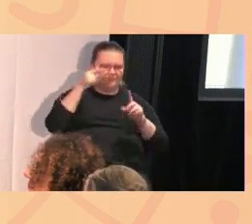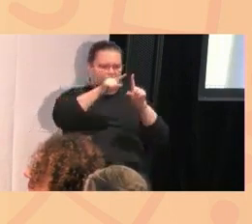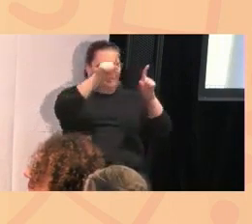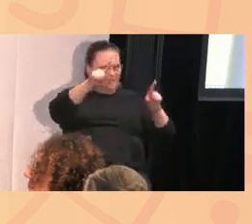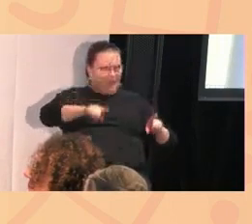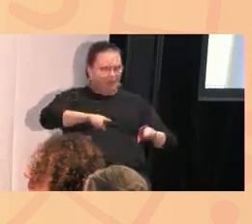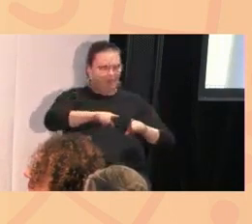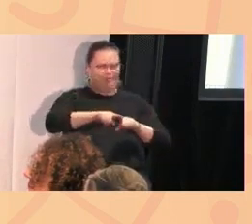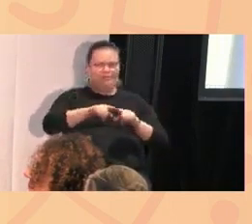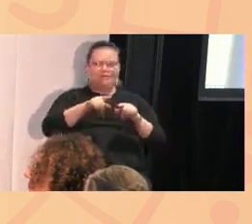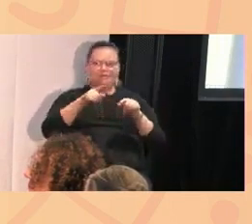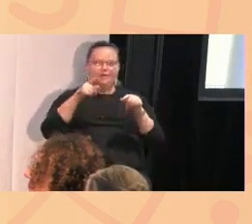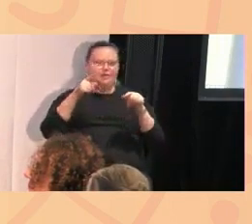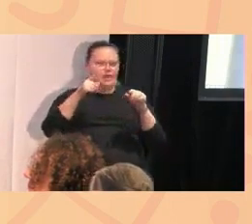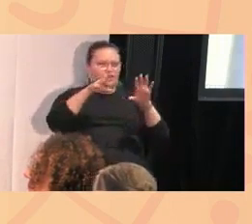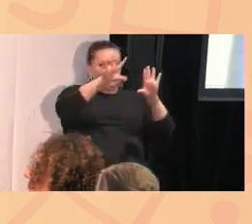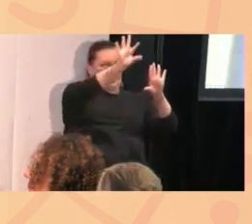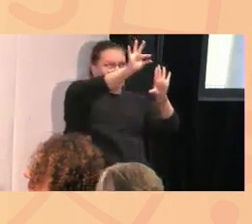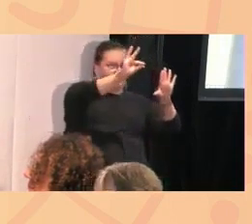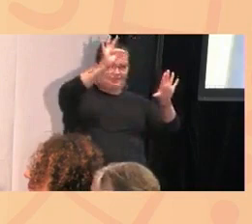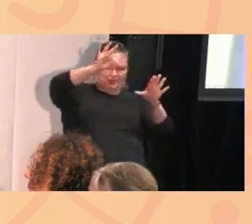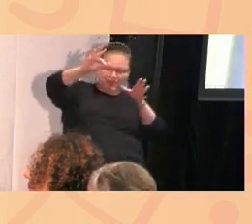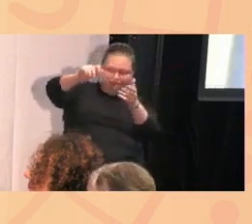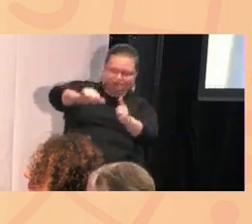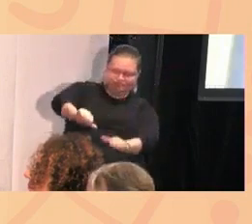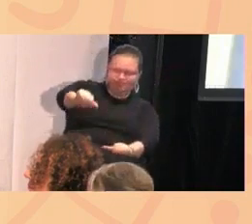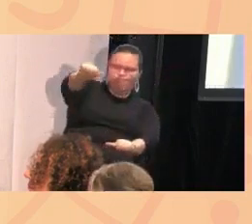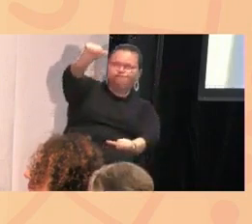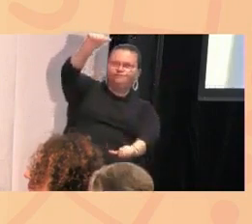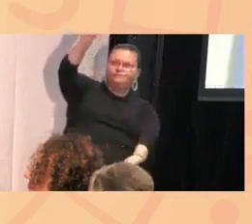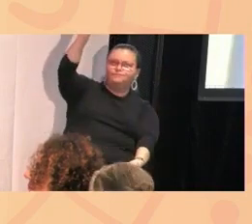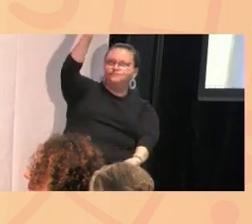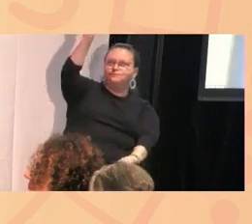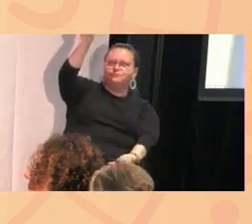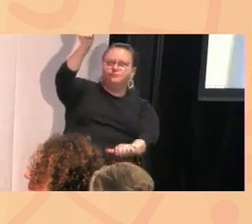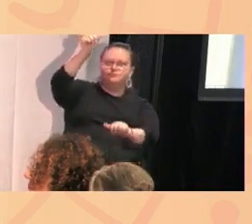So conversations with family brought them to be extricated from